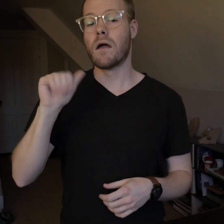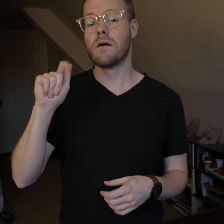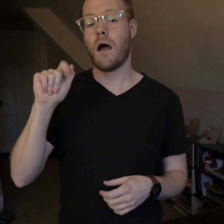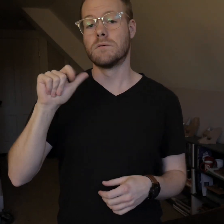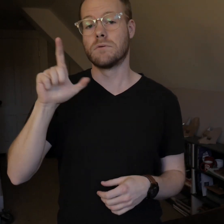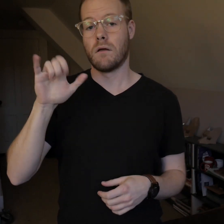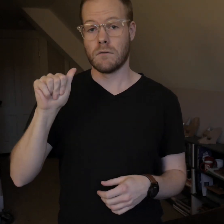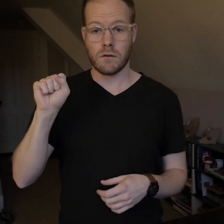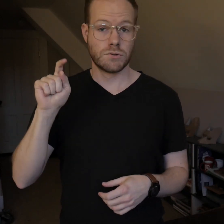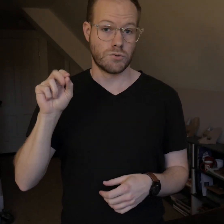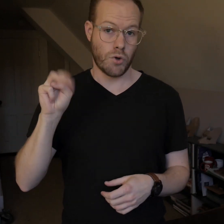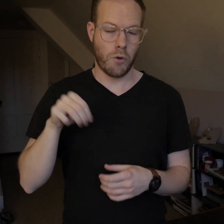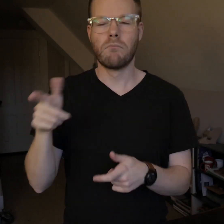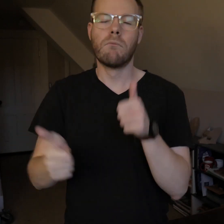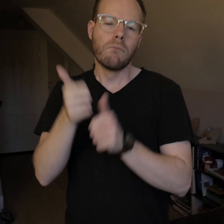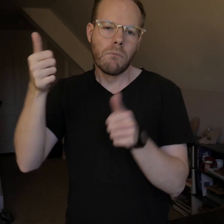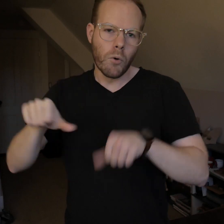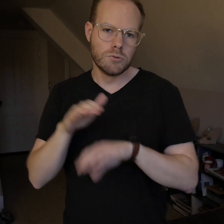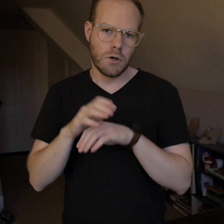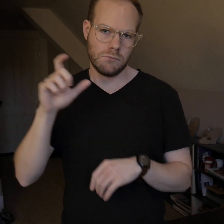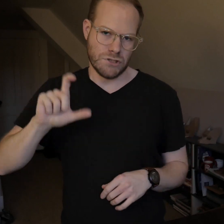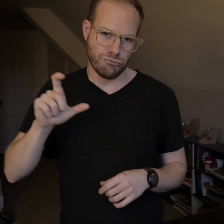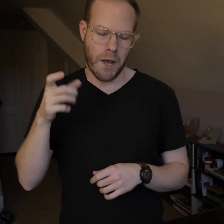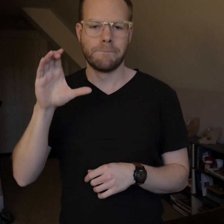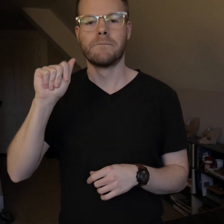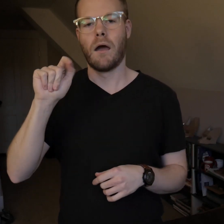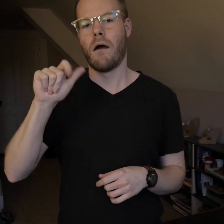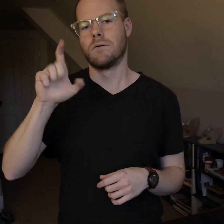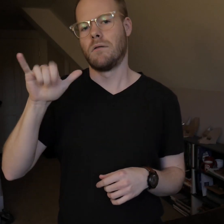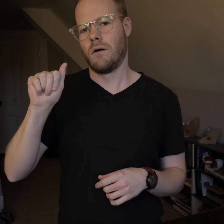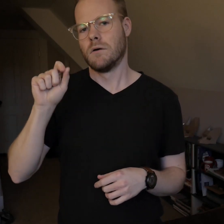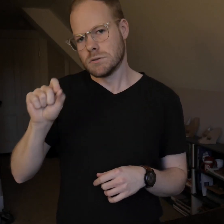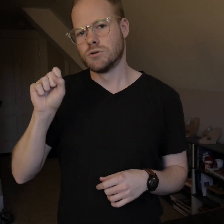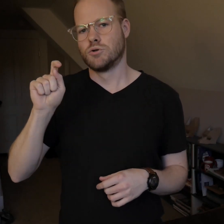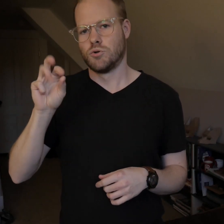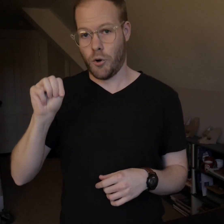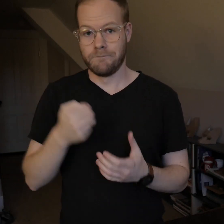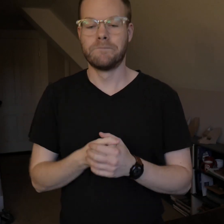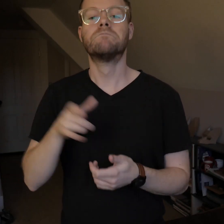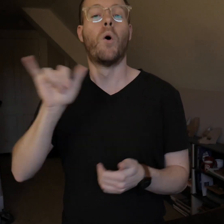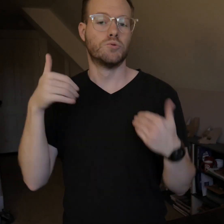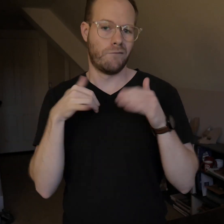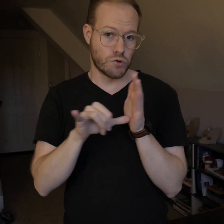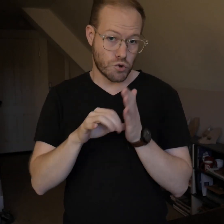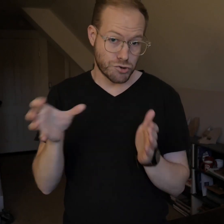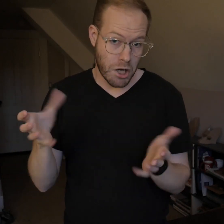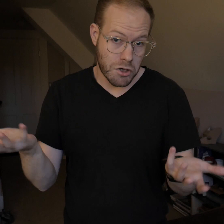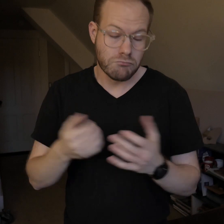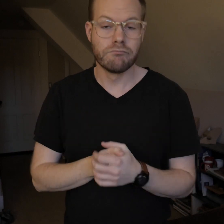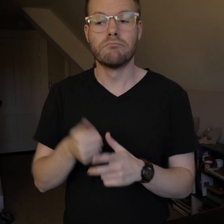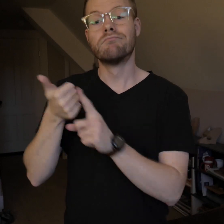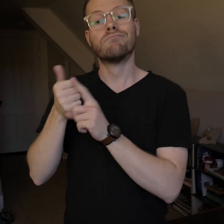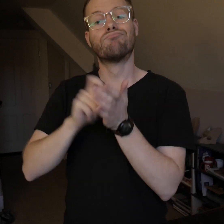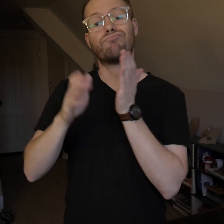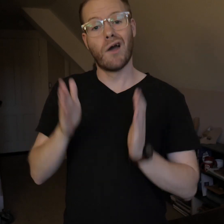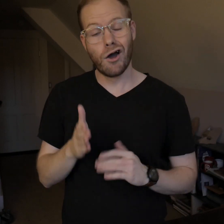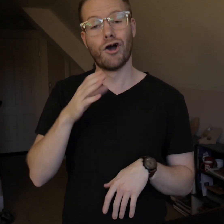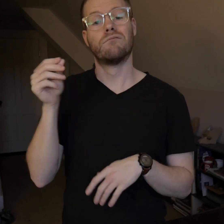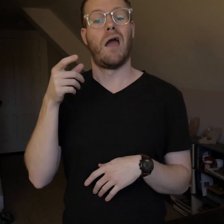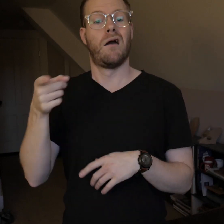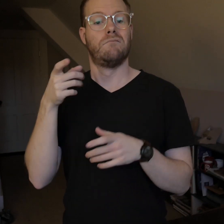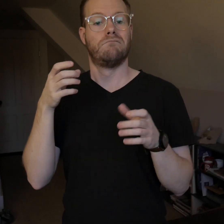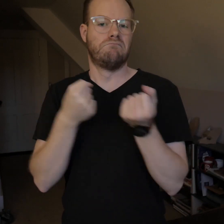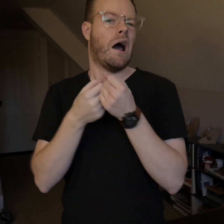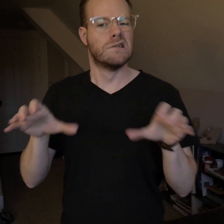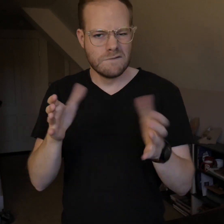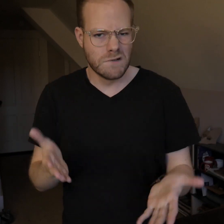Catalleya Storm, they mainly post on Instagram at catalleya.storm but also have a YouTube channel. They’re a writer and an activist.